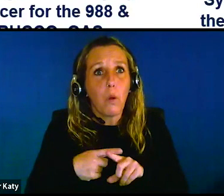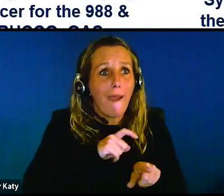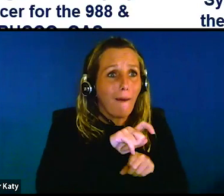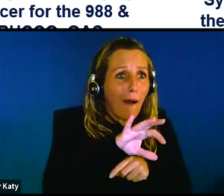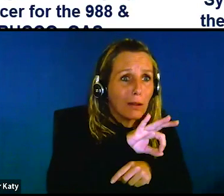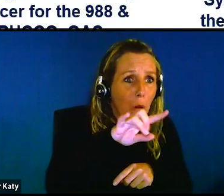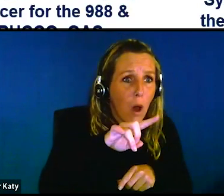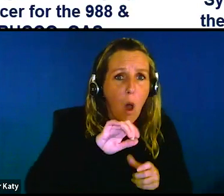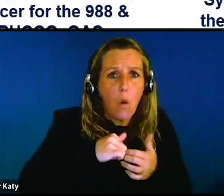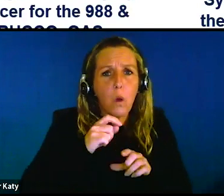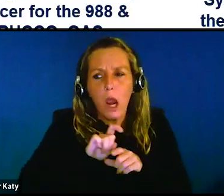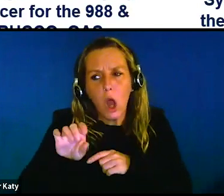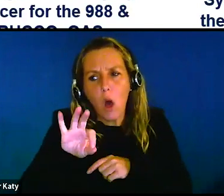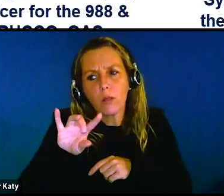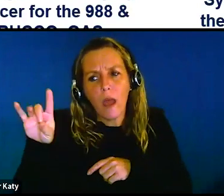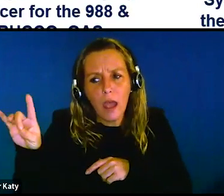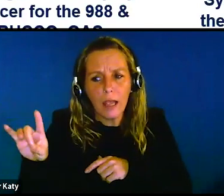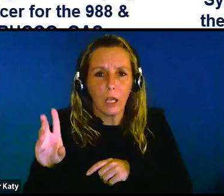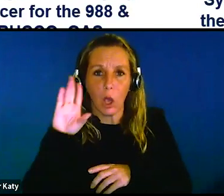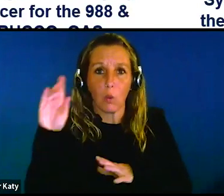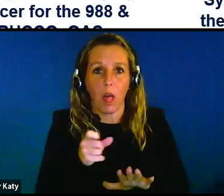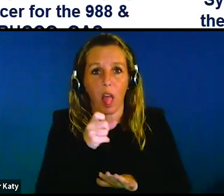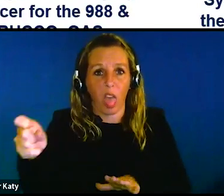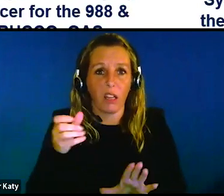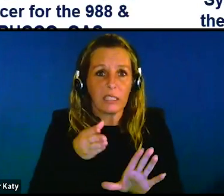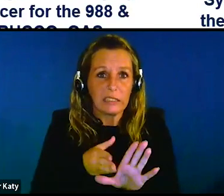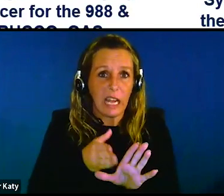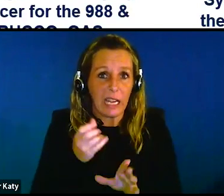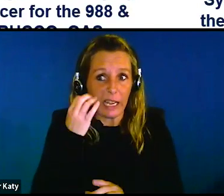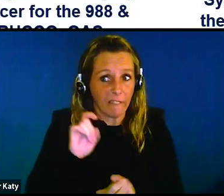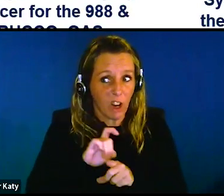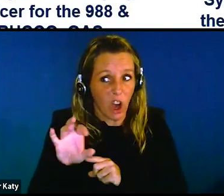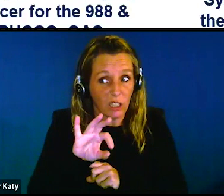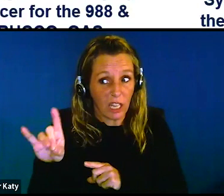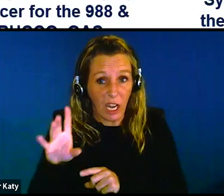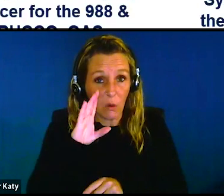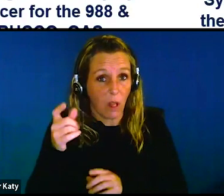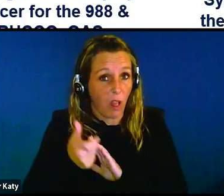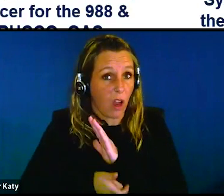Will I be locked up in a psychiatric unit if I call nine, eight, eight? Will my children be taken away?